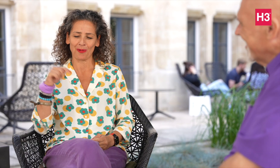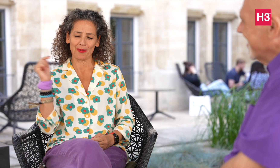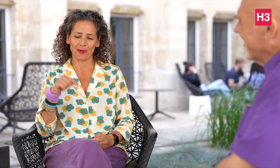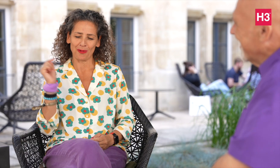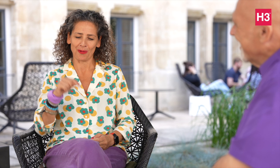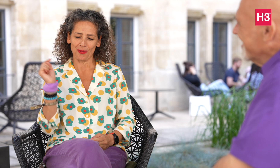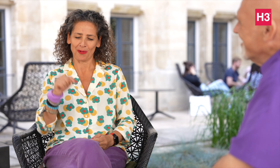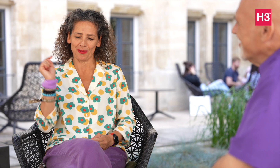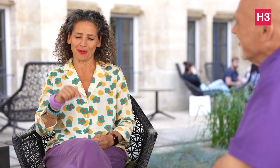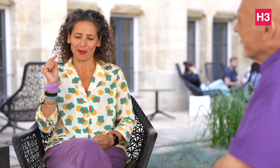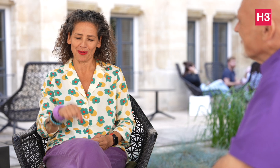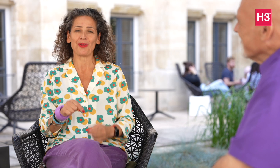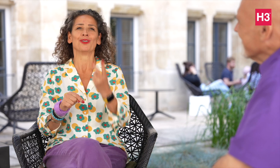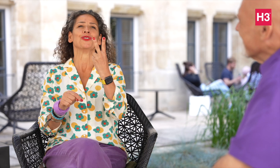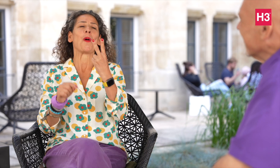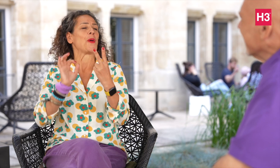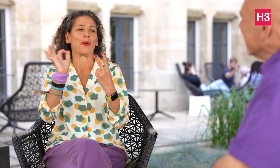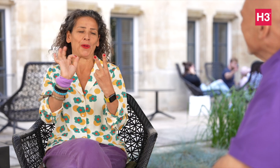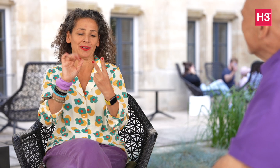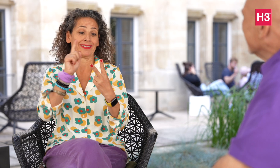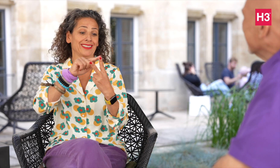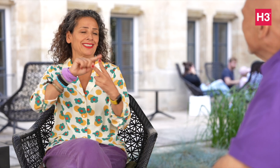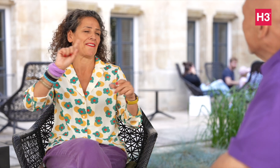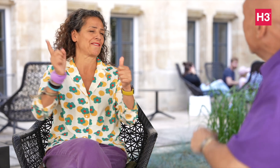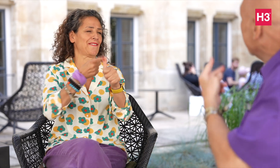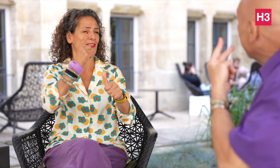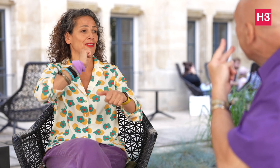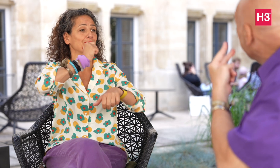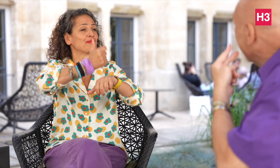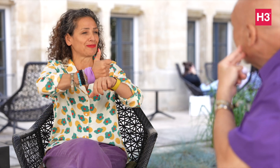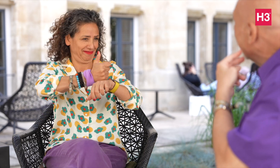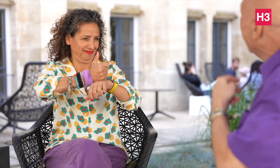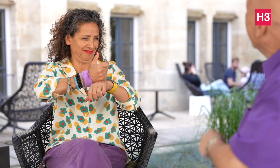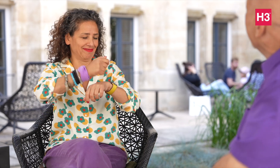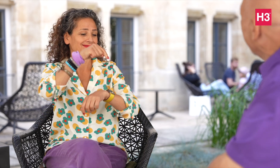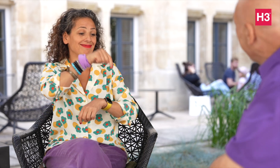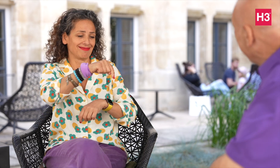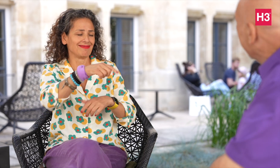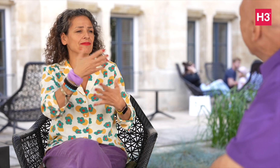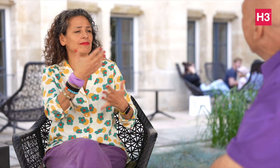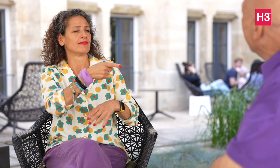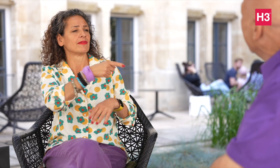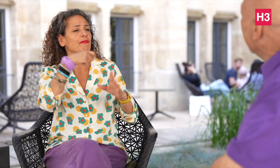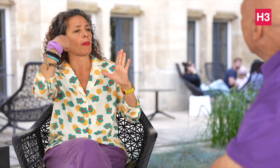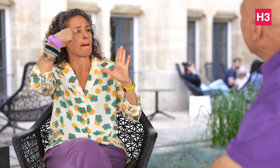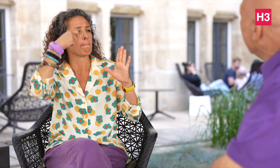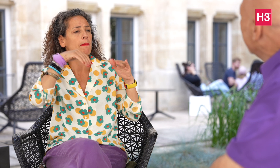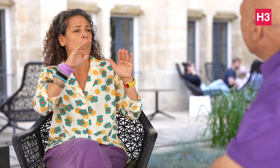I've been here every time… except for two. The first time I missed it was when the festival first started.